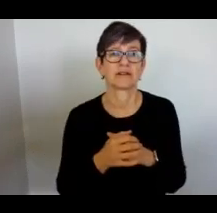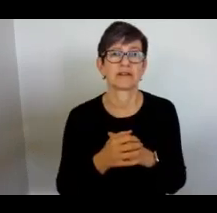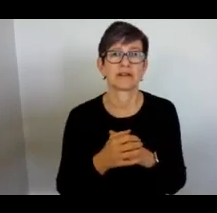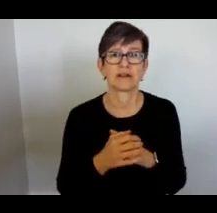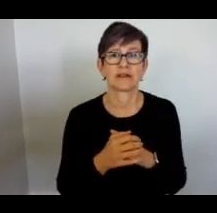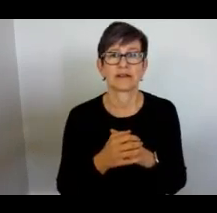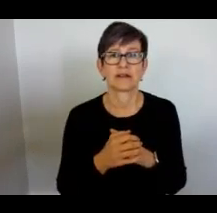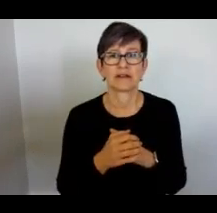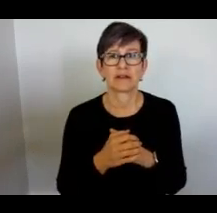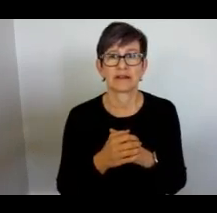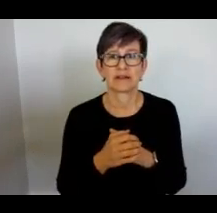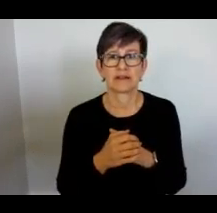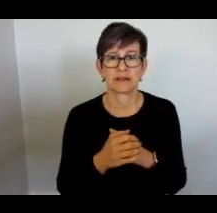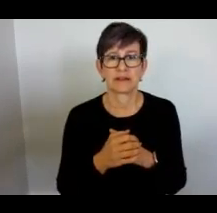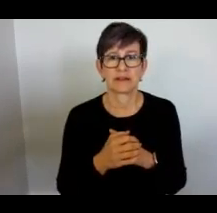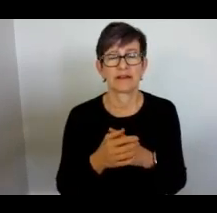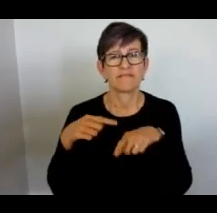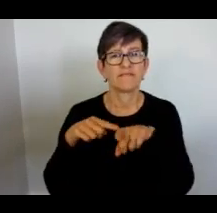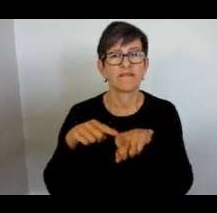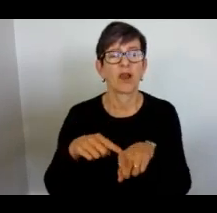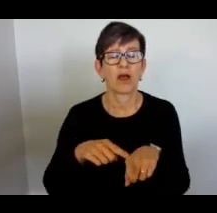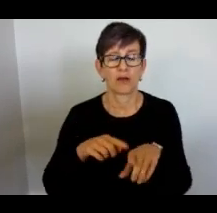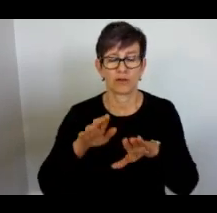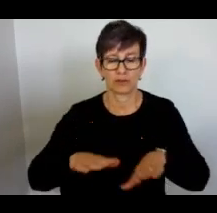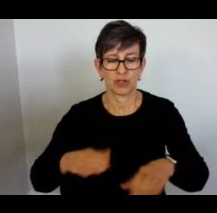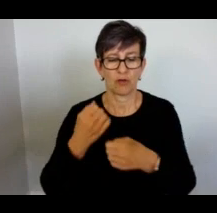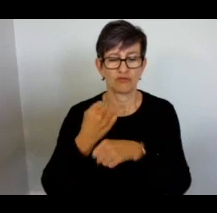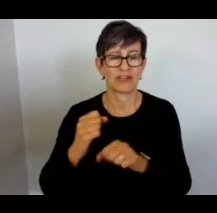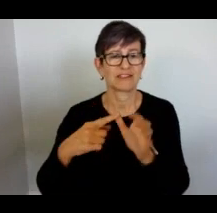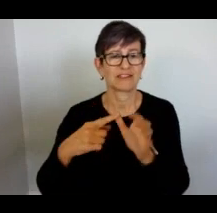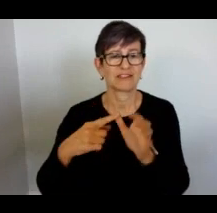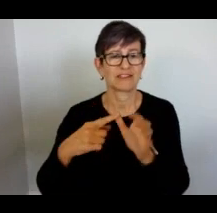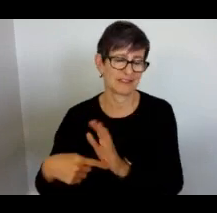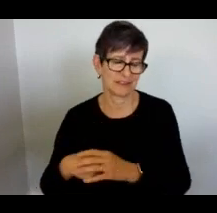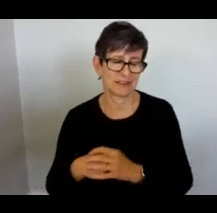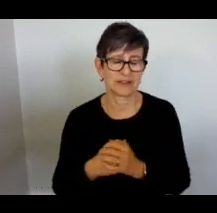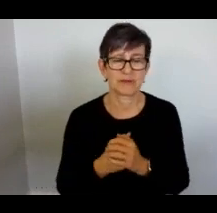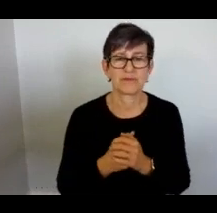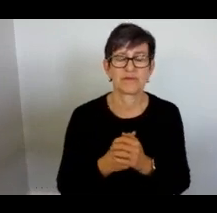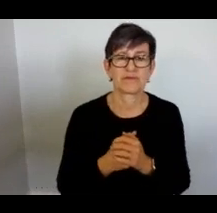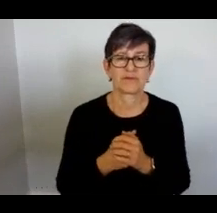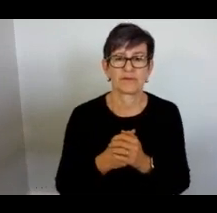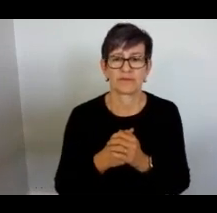Child Protection Act. The Office of the Director of Child Protection Litigation